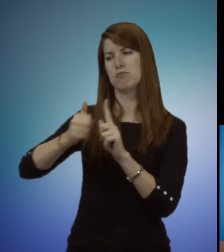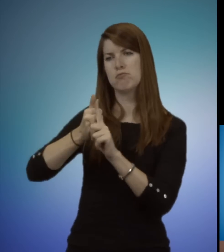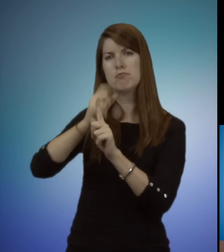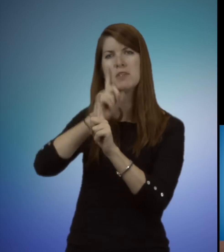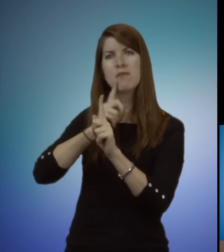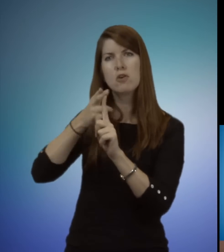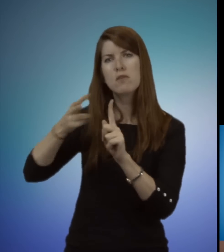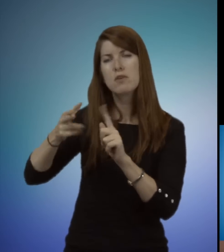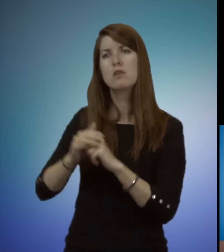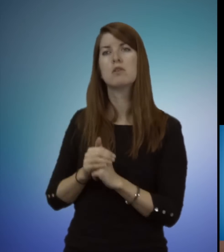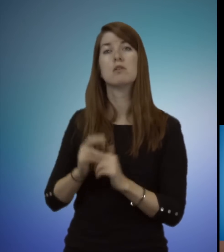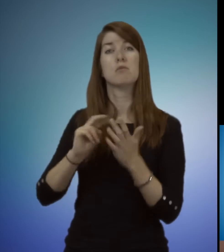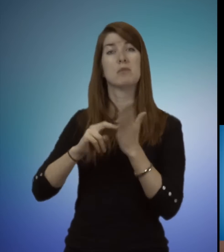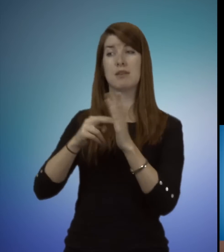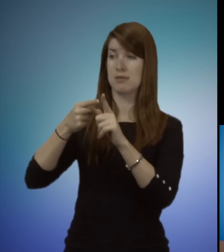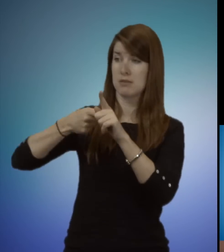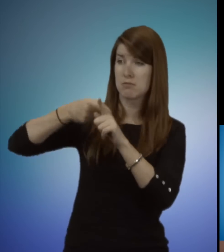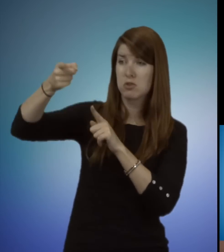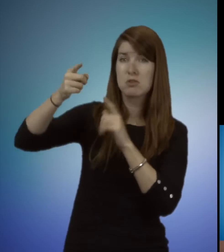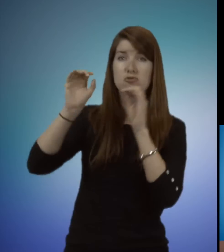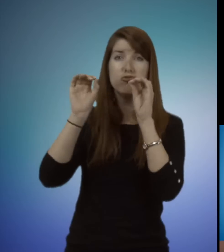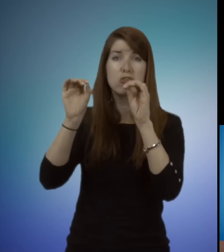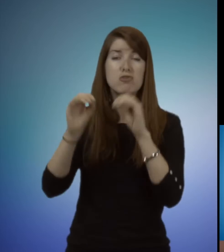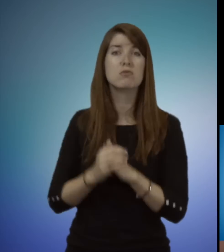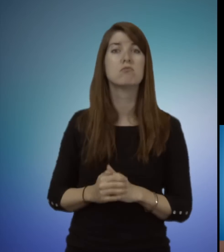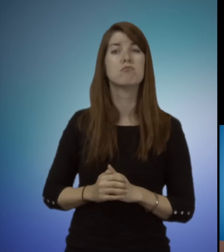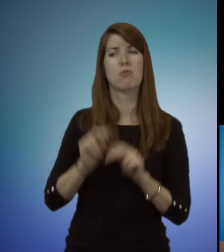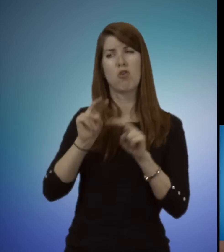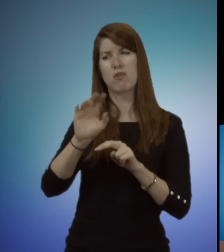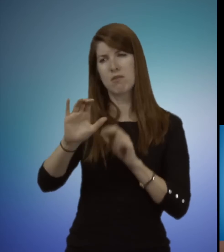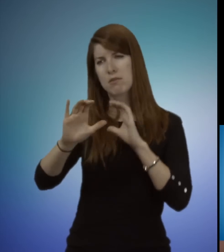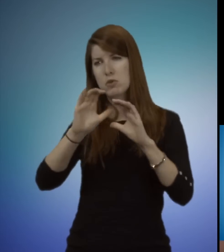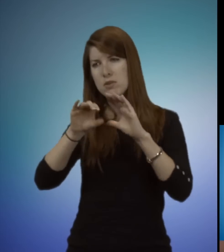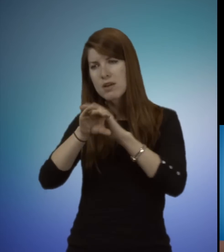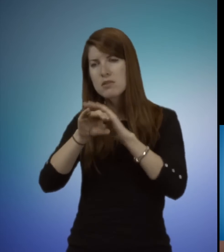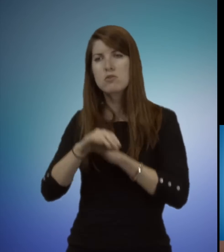and hard of hearing including that specialized instruction looking at communication access;